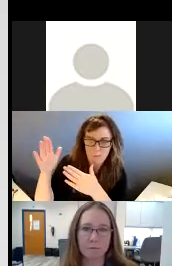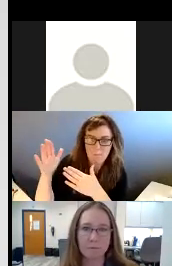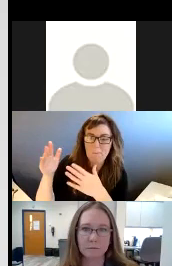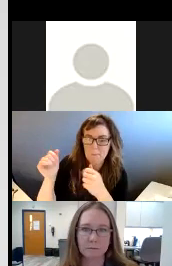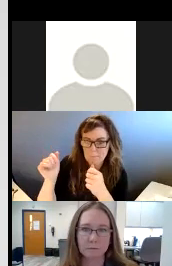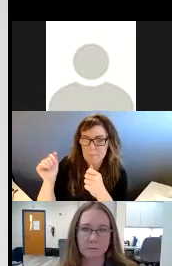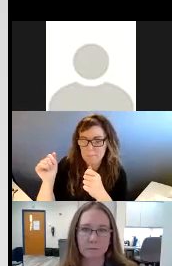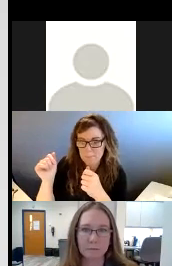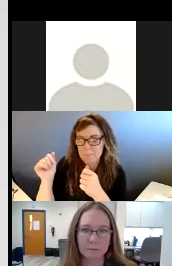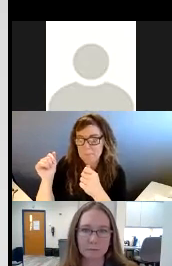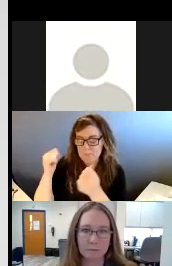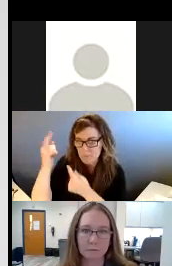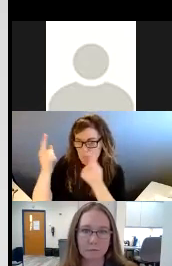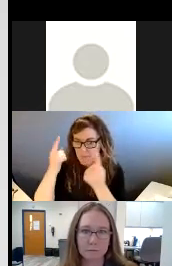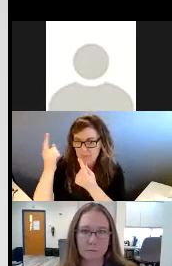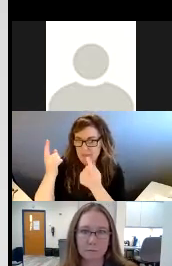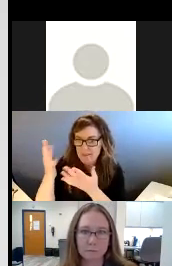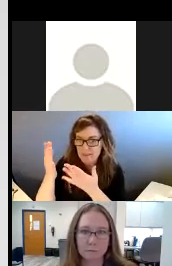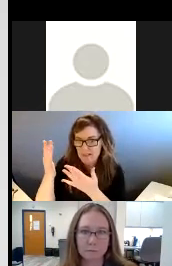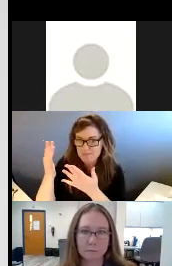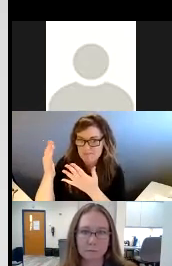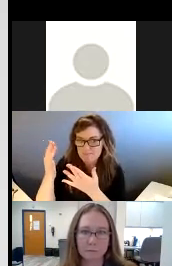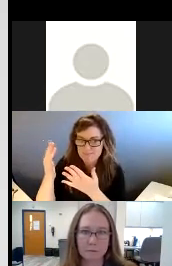CONSIDERING THE RECOMMENDATIONS THAT I HAD